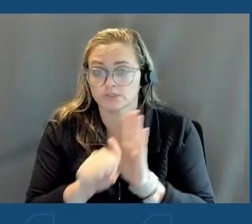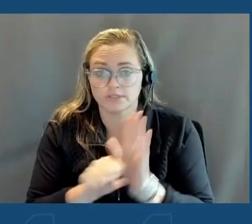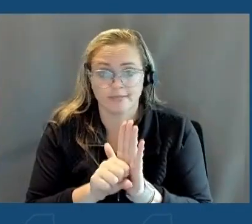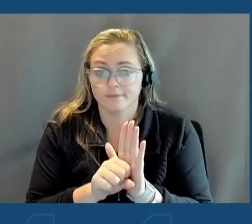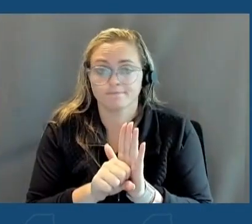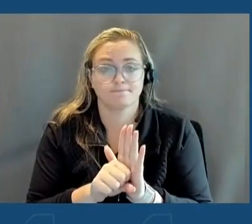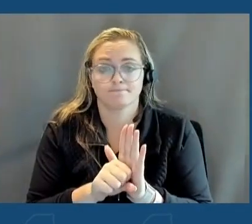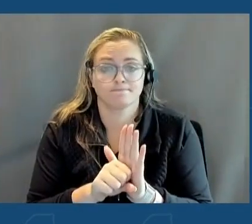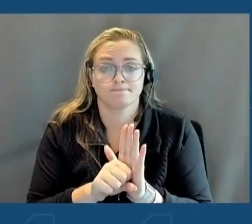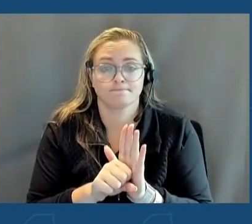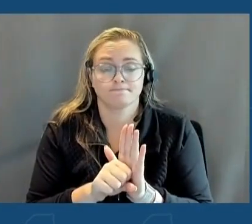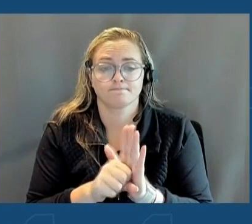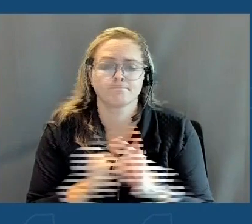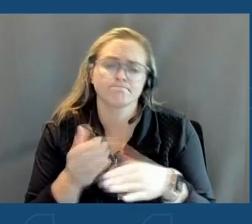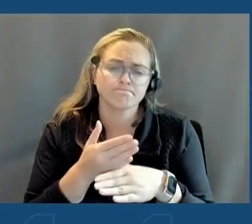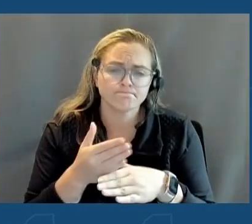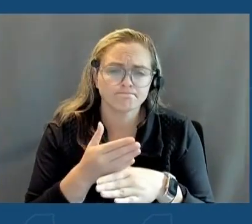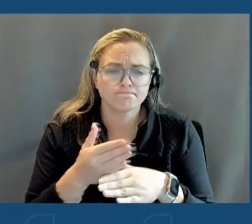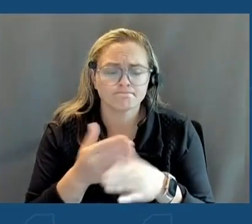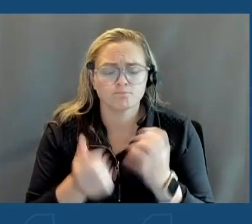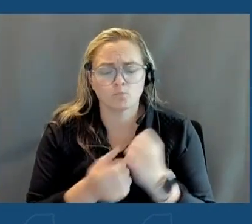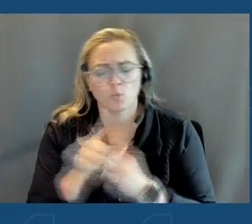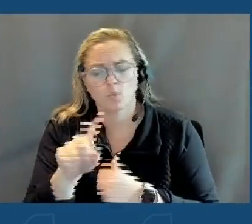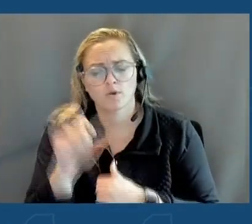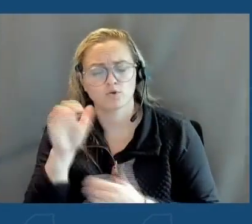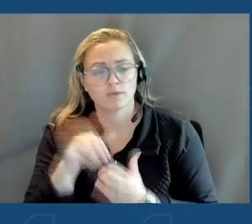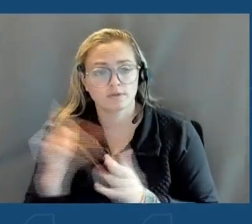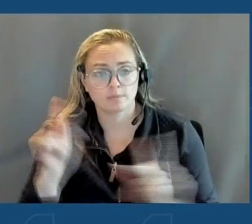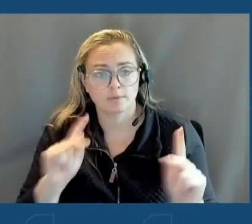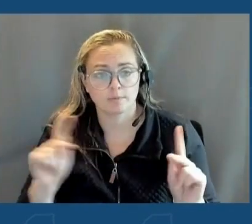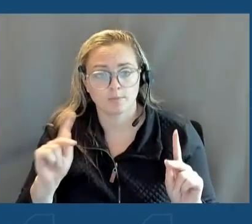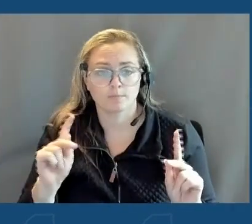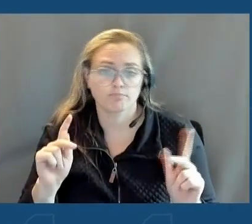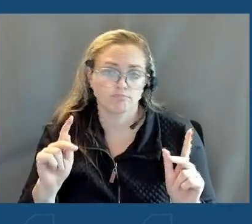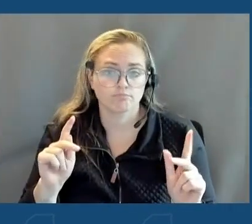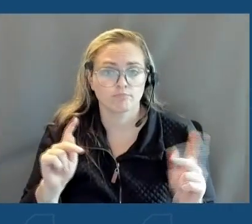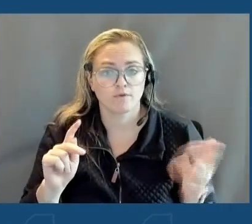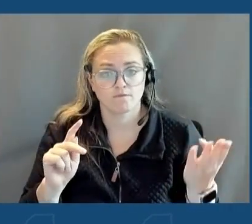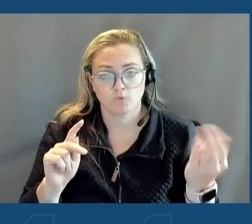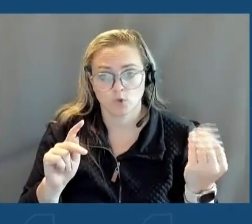ARE UP, STATEMENT OF FACT. LET'S PUT THAT INTO CONTEXT.